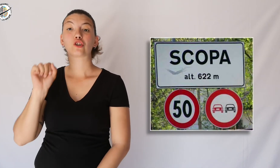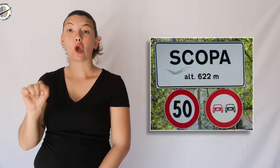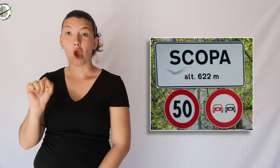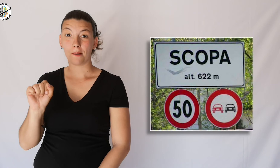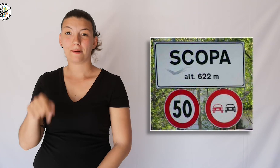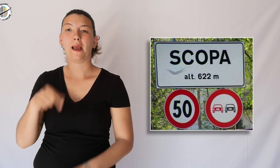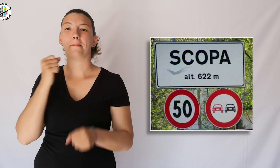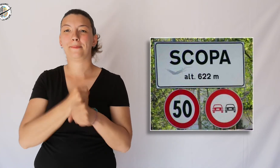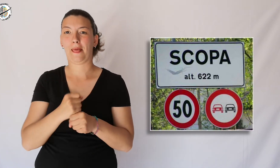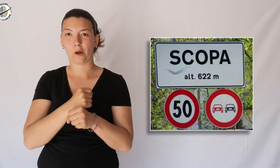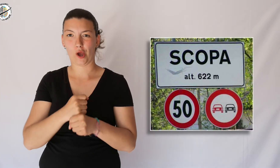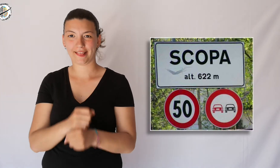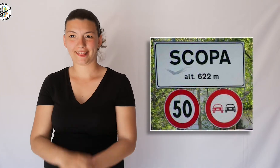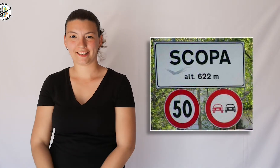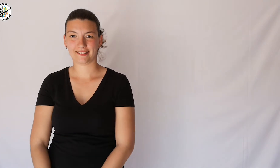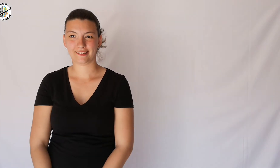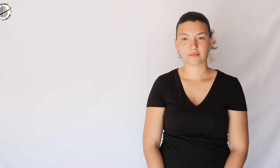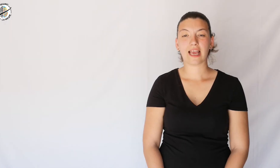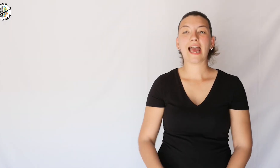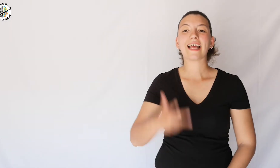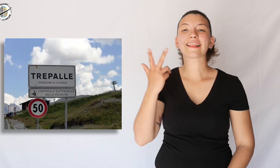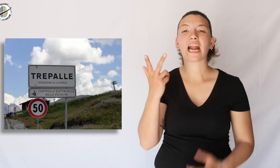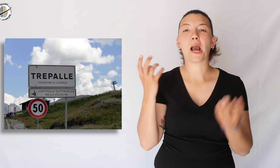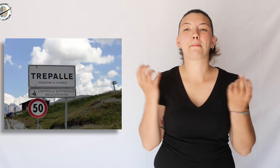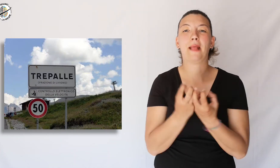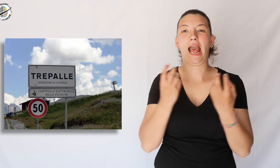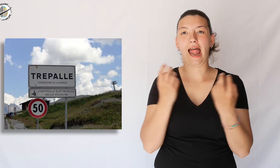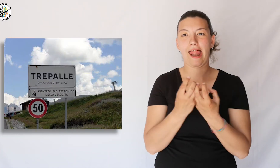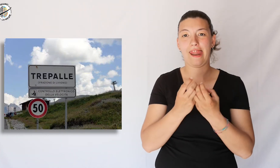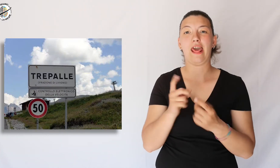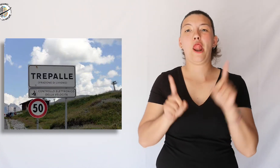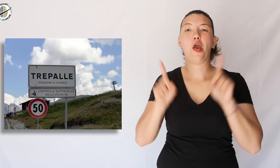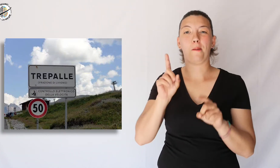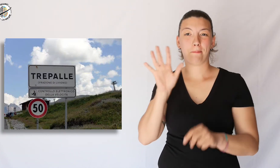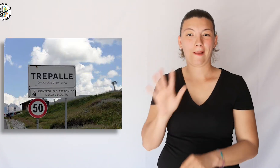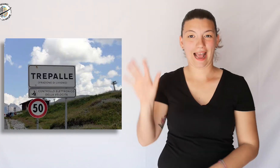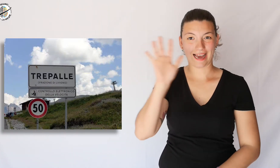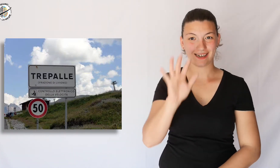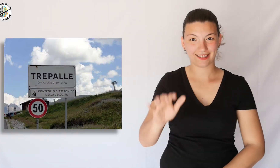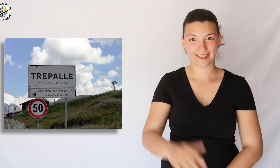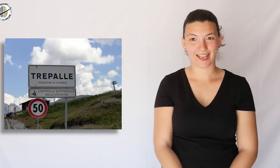Scopa, Piedmont. Trepalle, Lombardy.